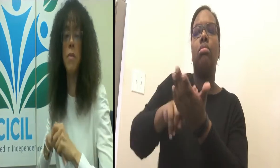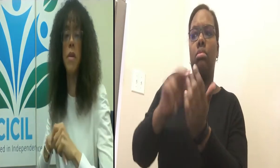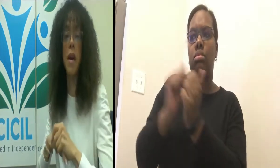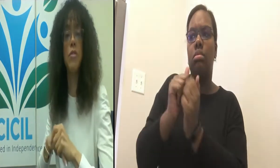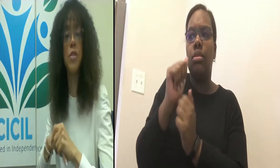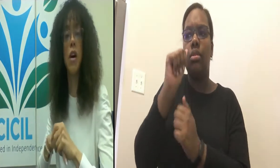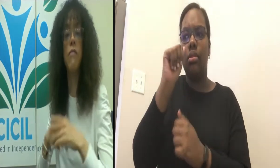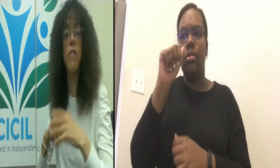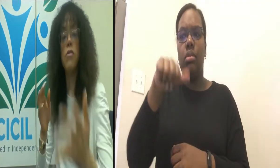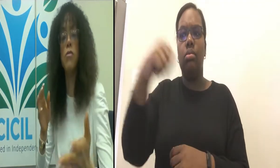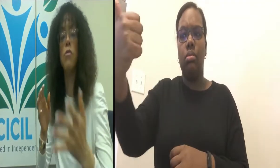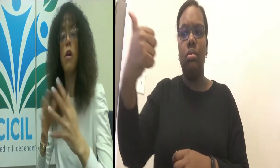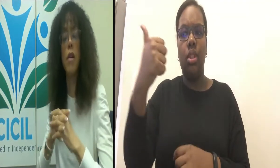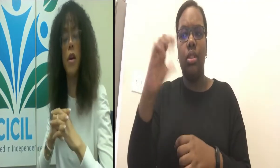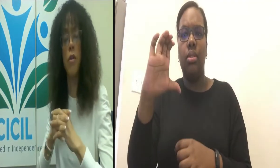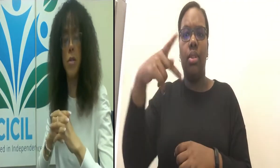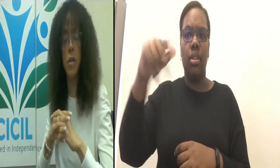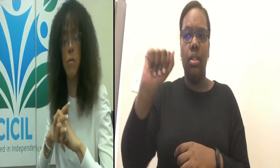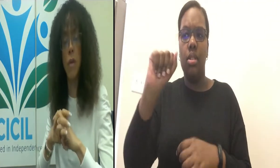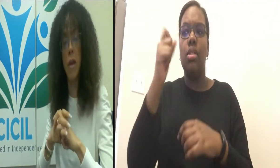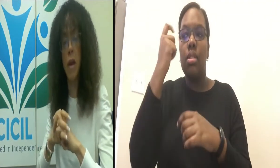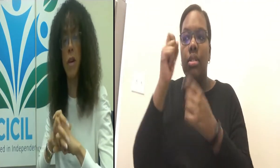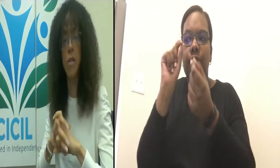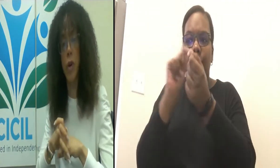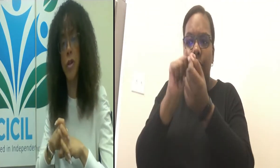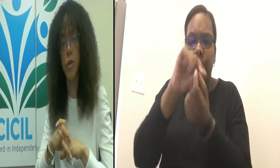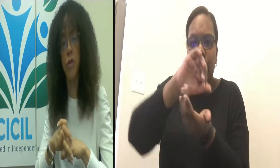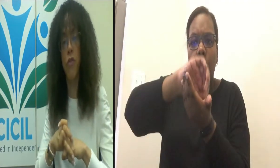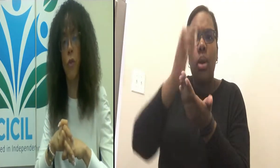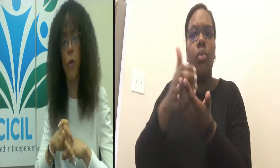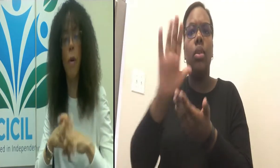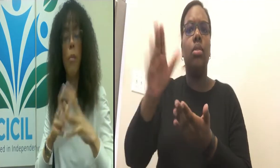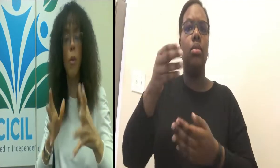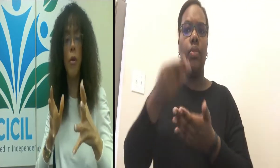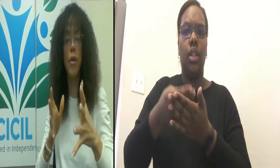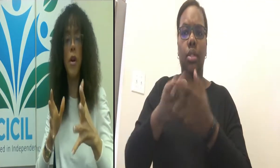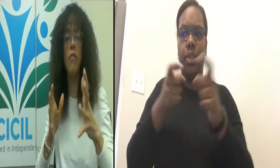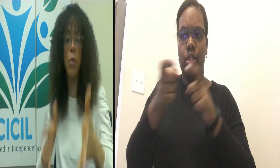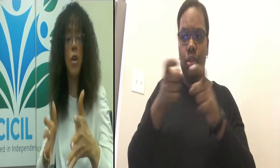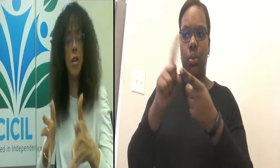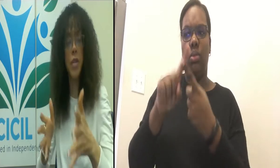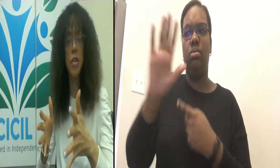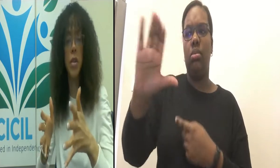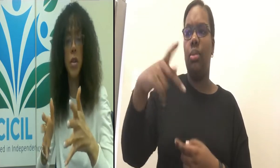more than likely a red flag. So if you happen to be a CPA yourself and you are